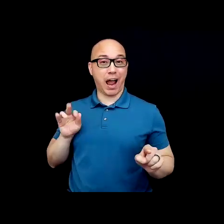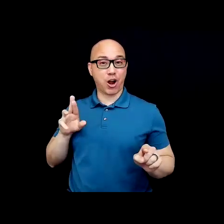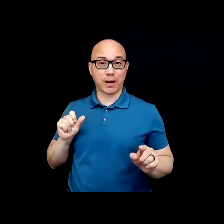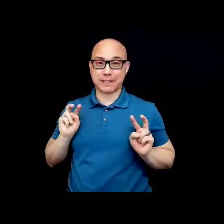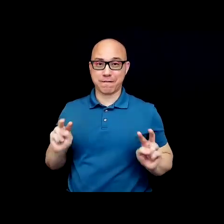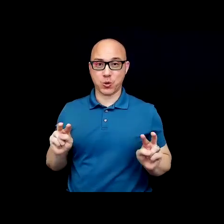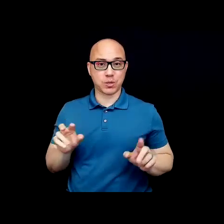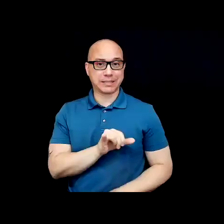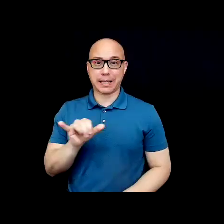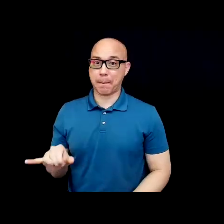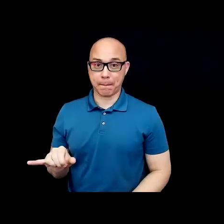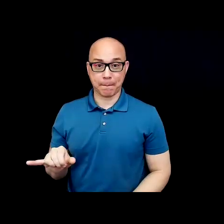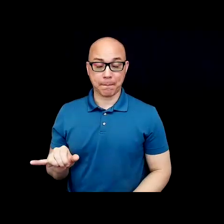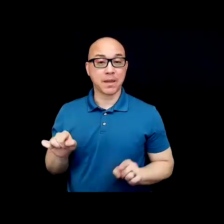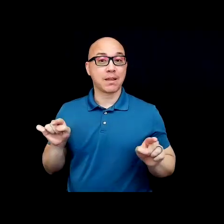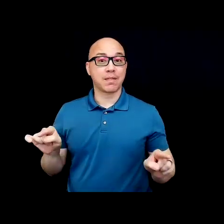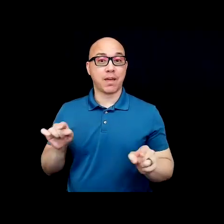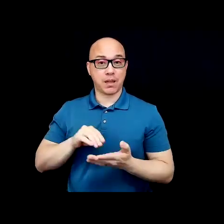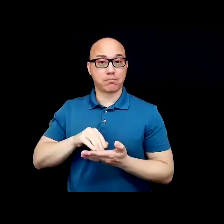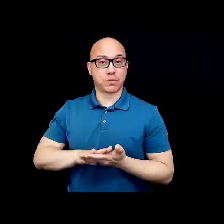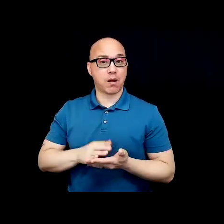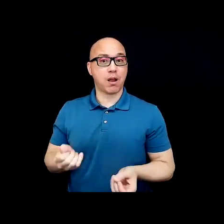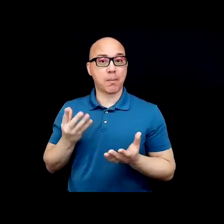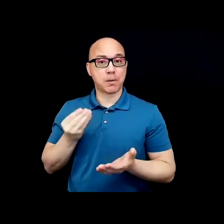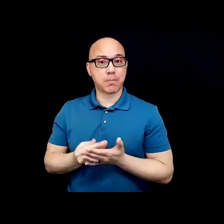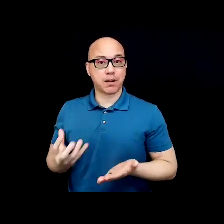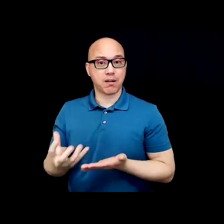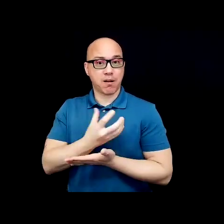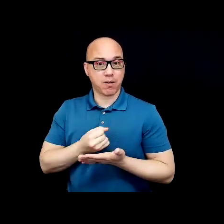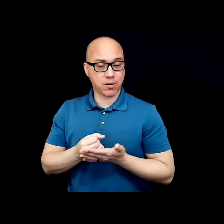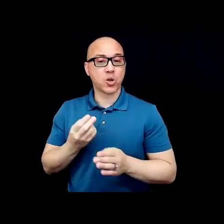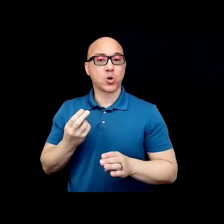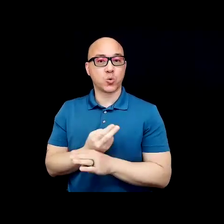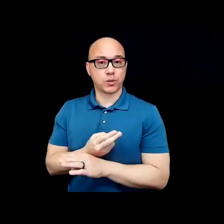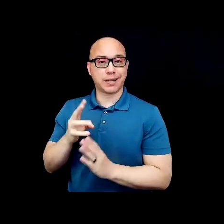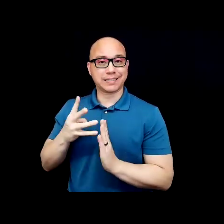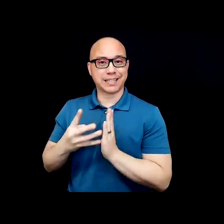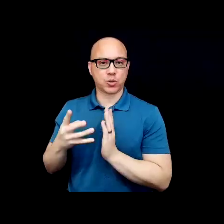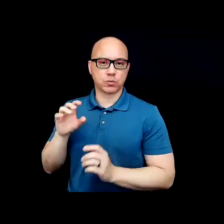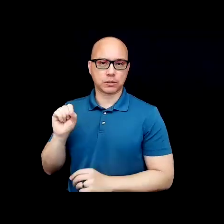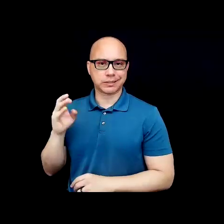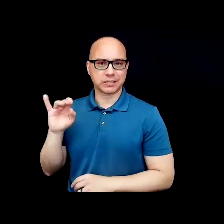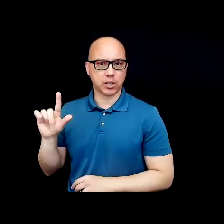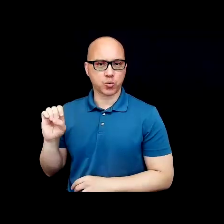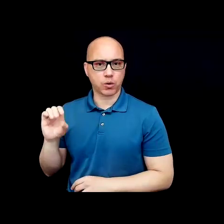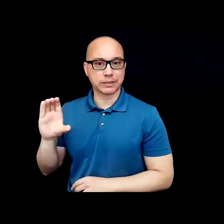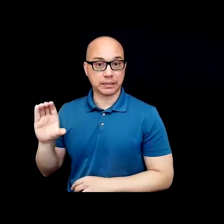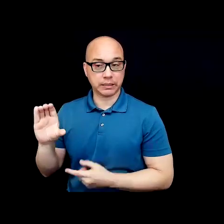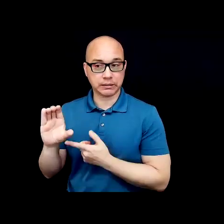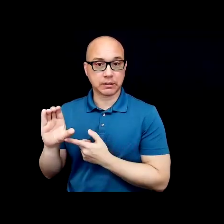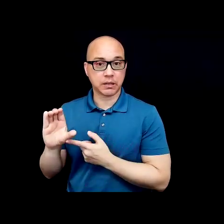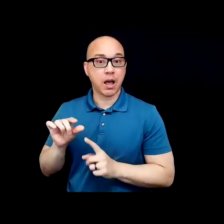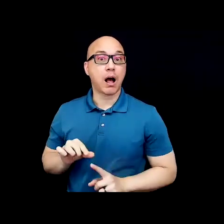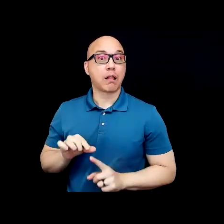their income on a Schedule C, unless the LLC is electing to be treated as a corporation.